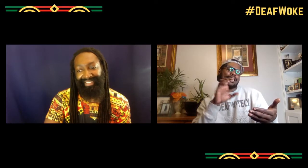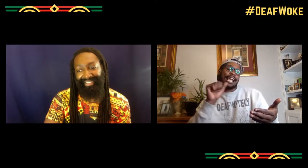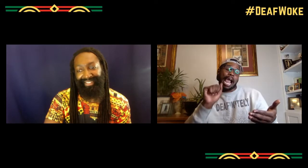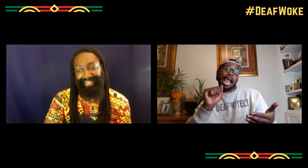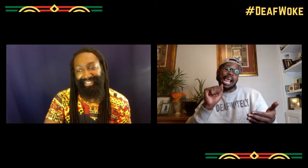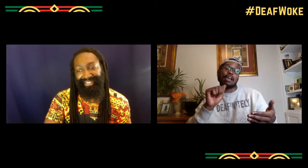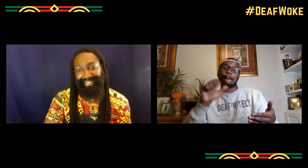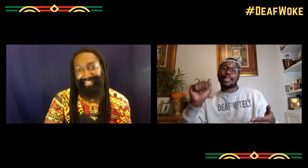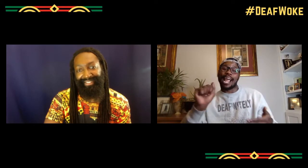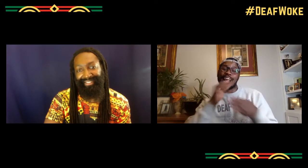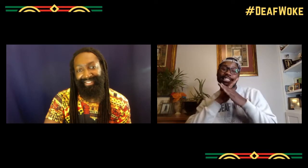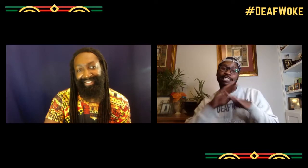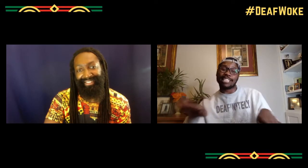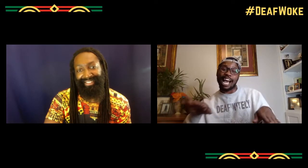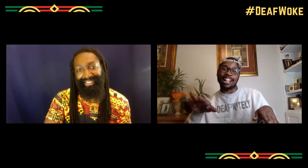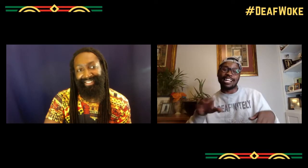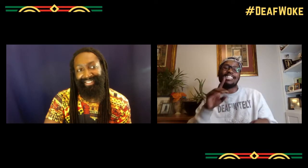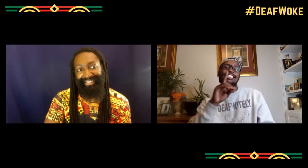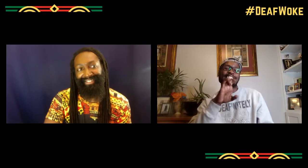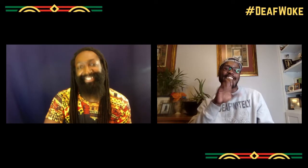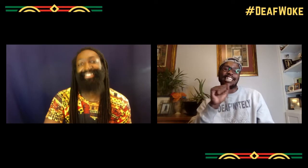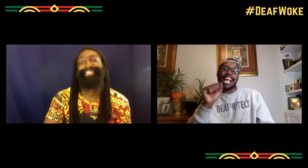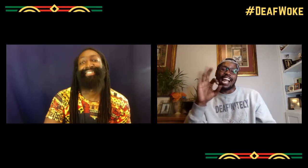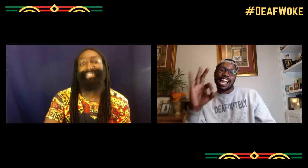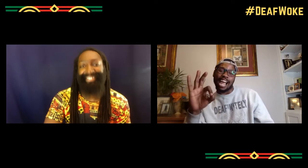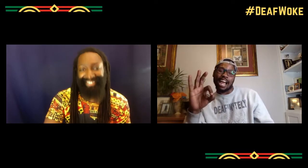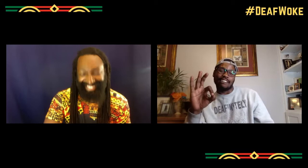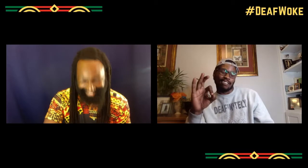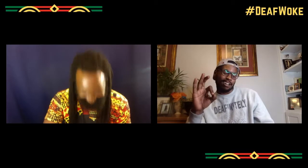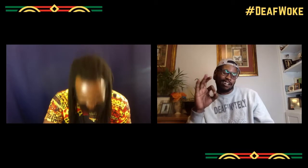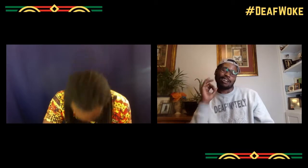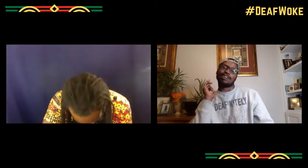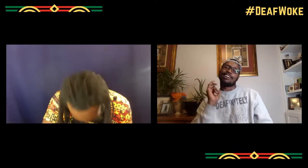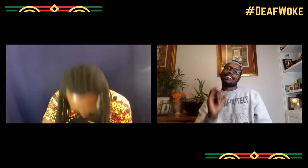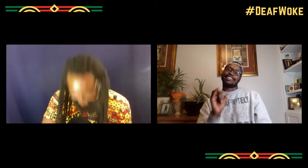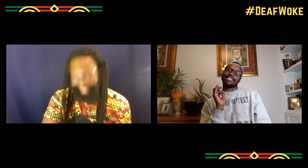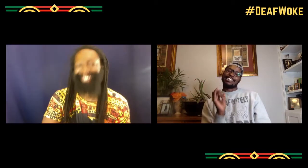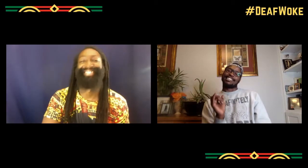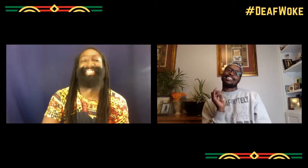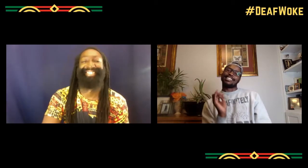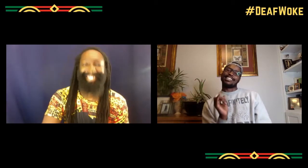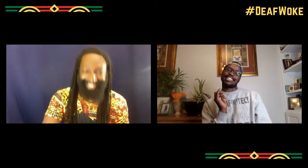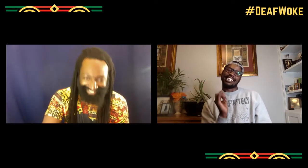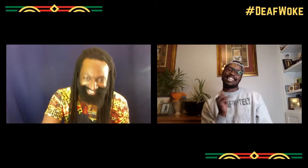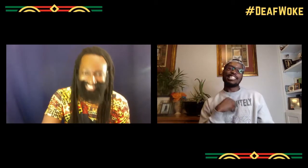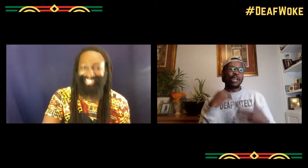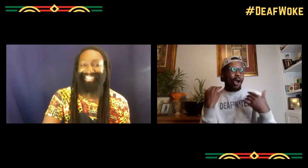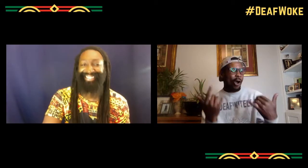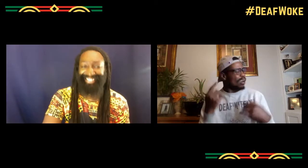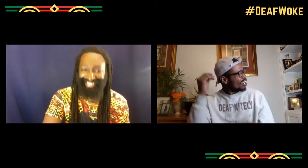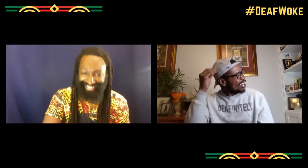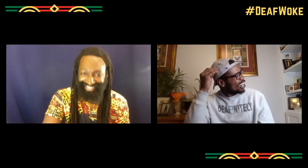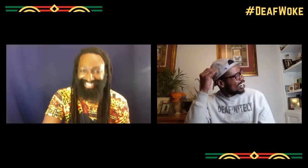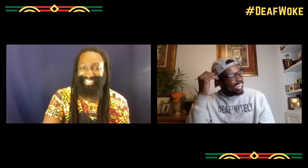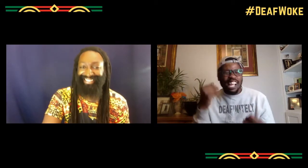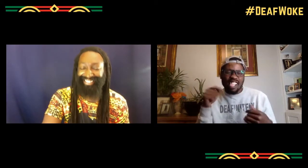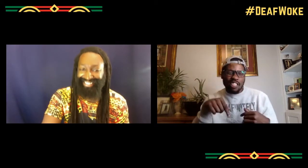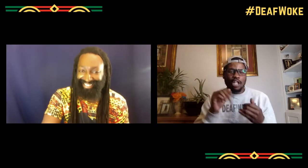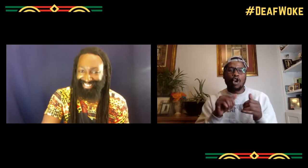And I put in this, the F is silent. Oh, I saw, I saw definitely